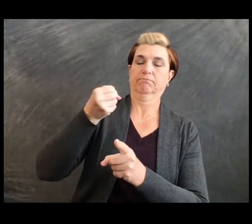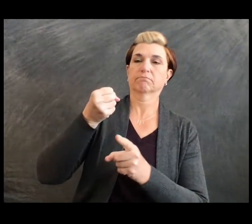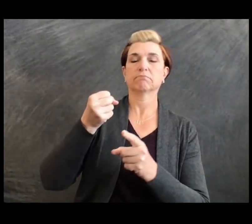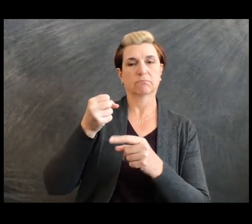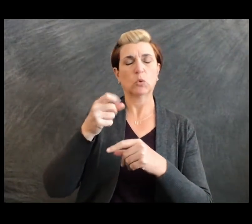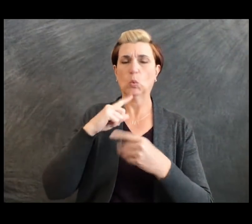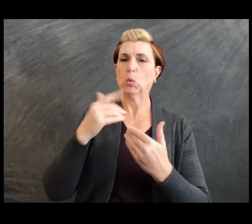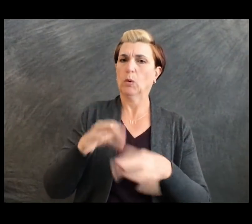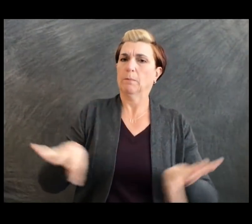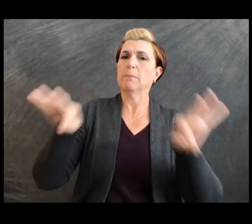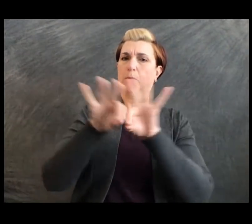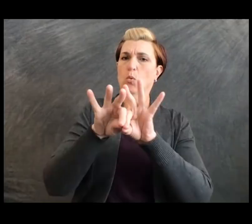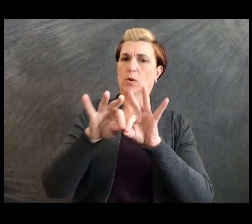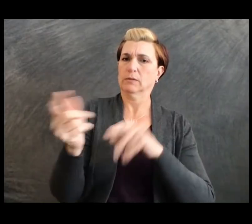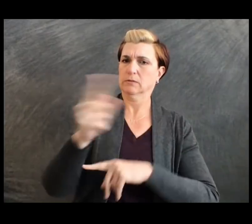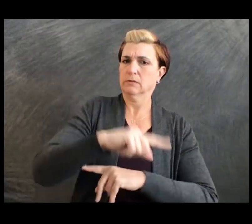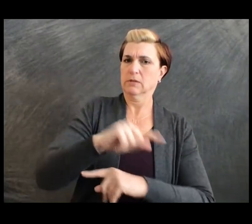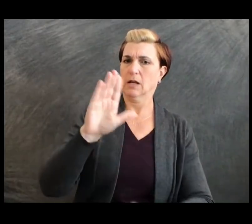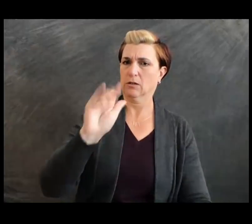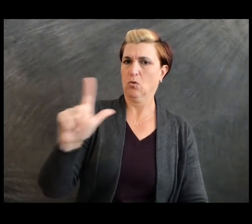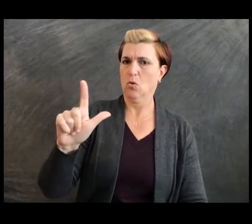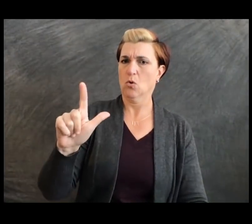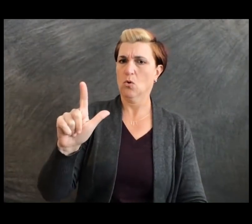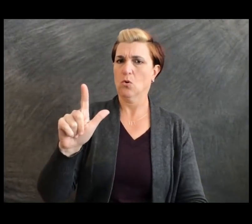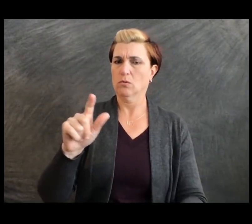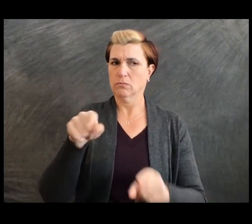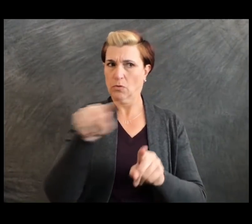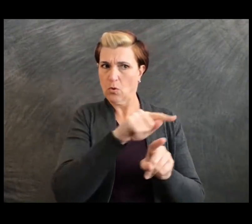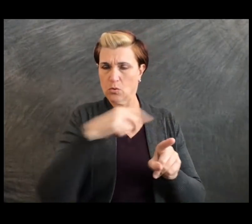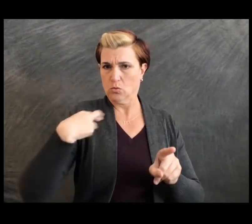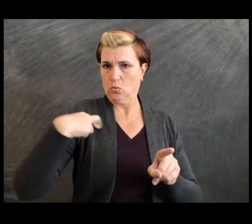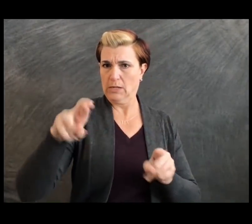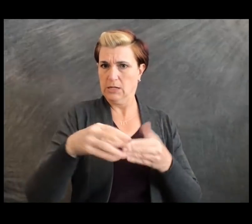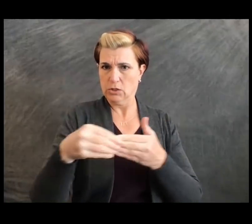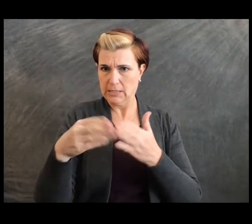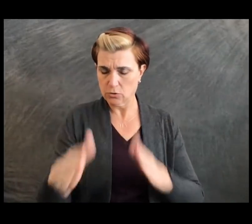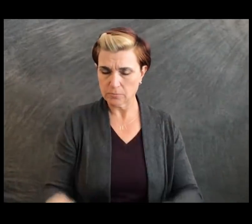the religious leaders of our country I side legislation providing American